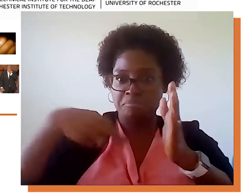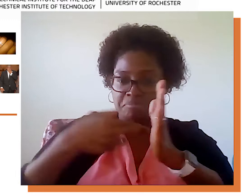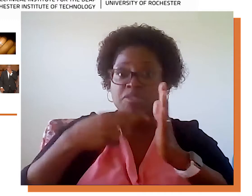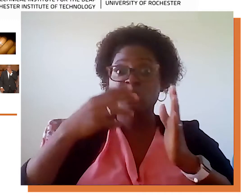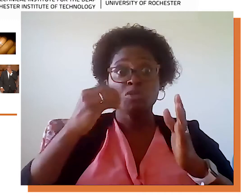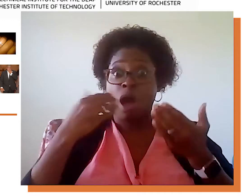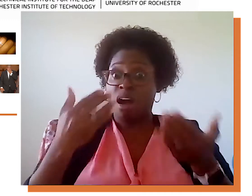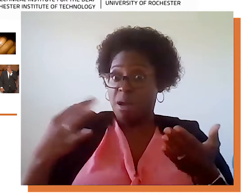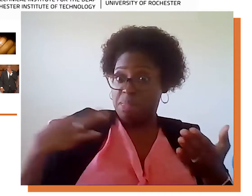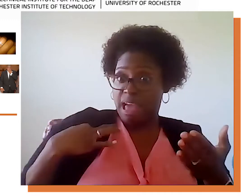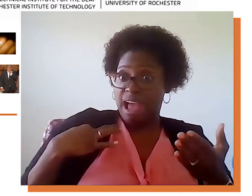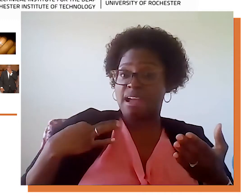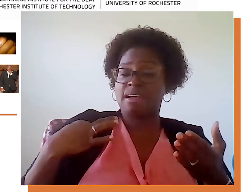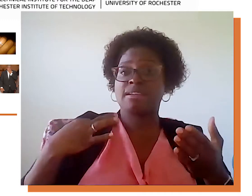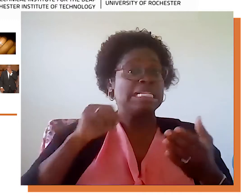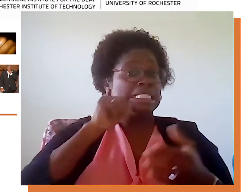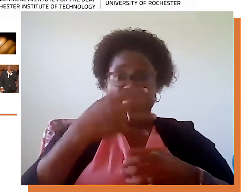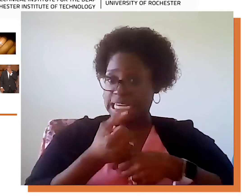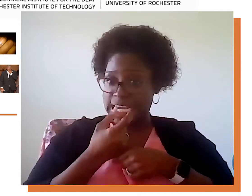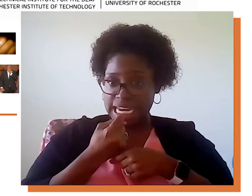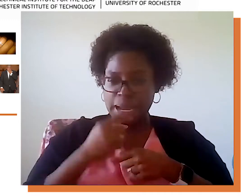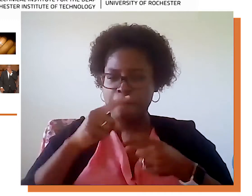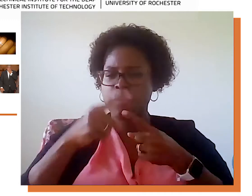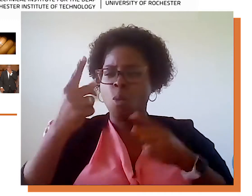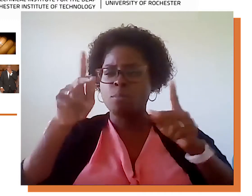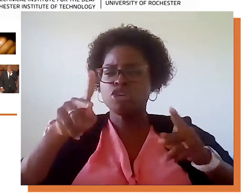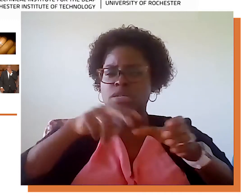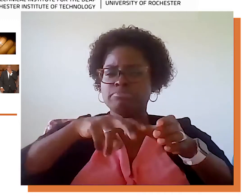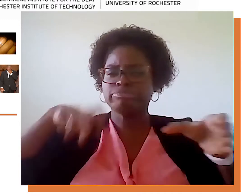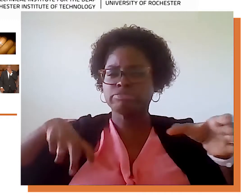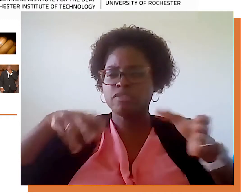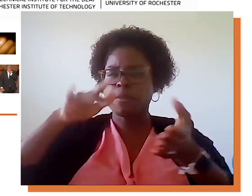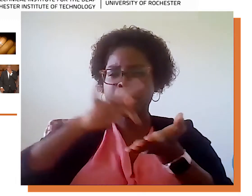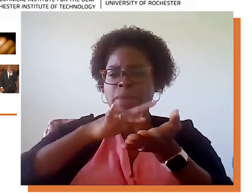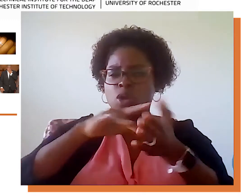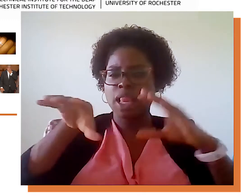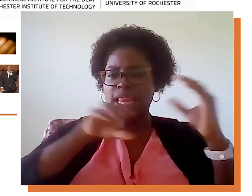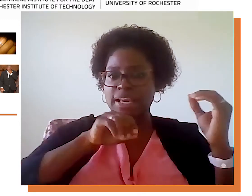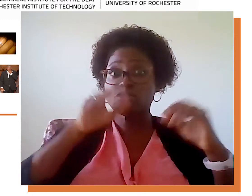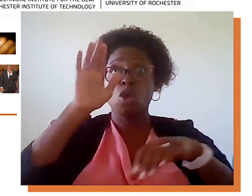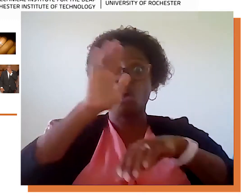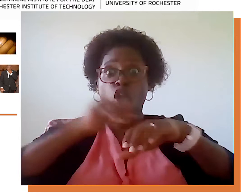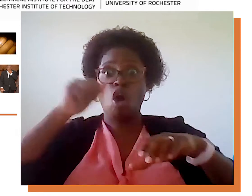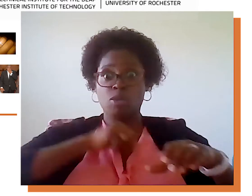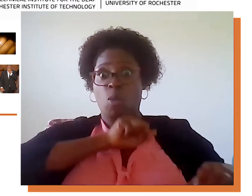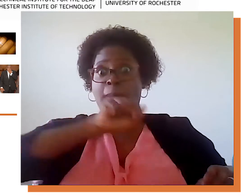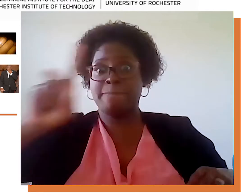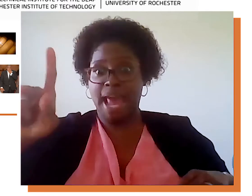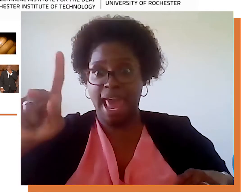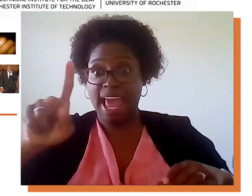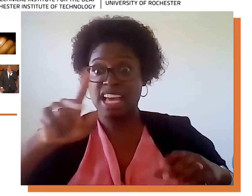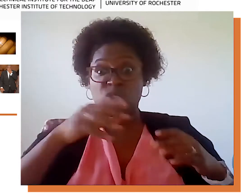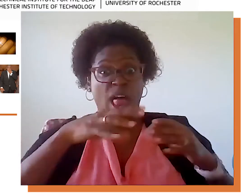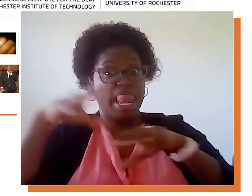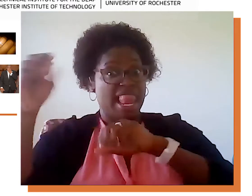for a career and academic counselor. So I applied, and I didn't get it. But then, just before the semester began,